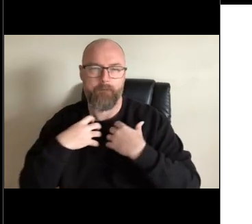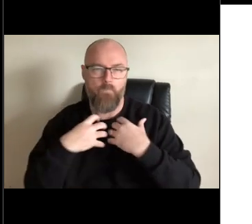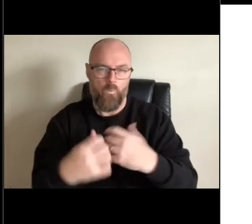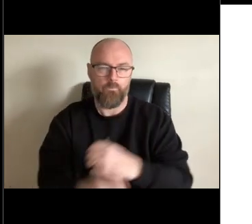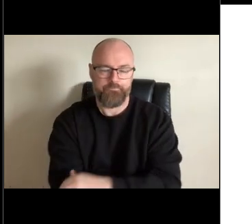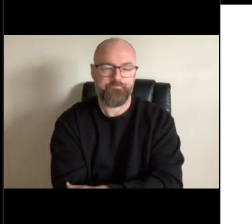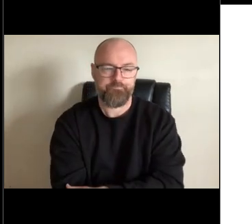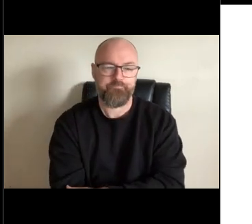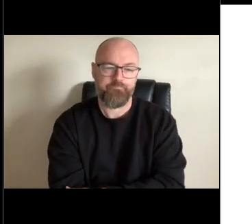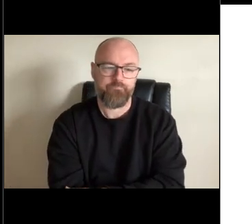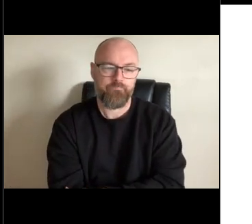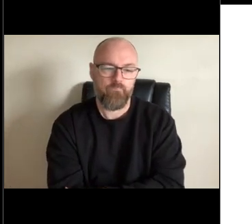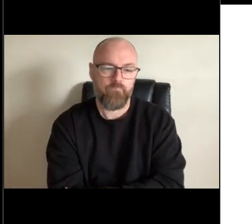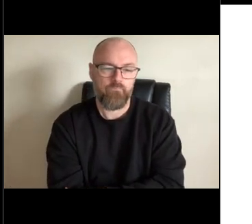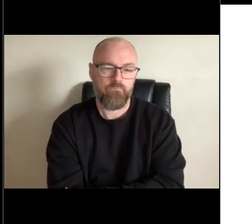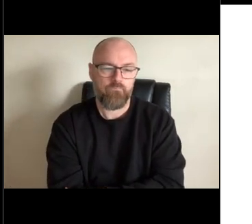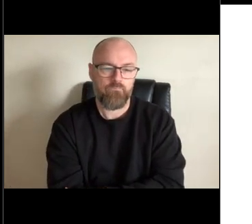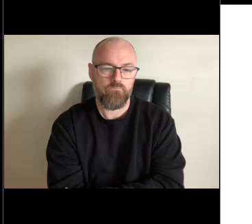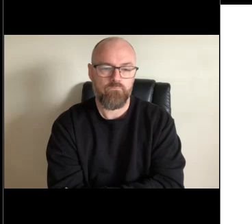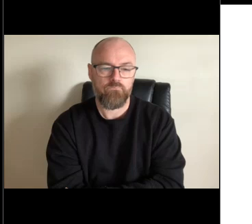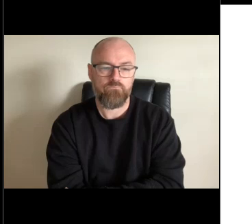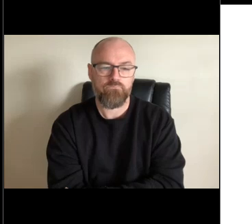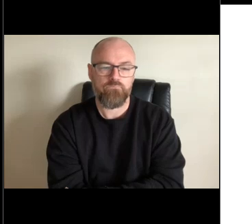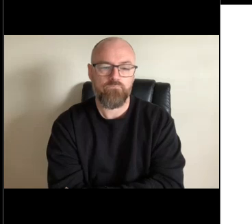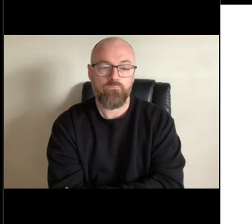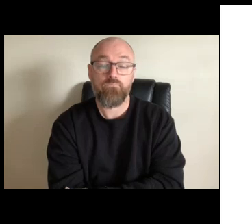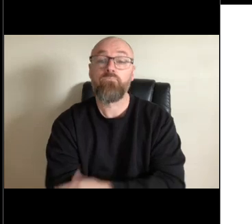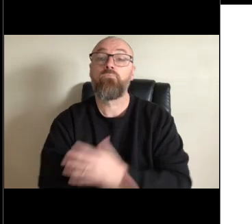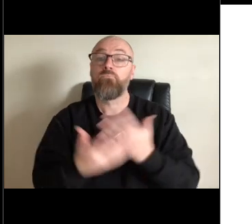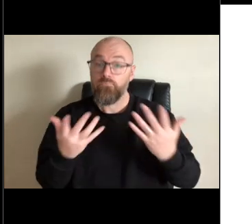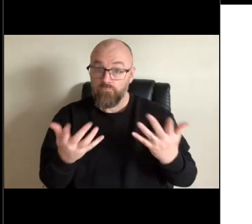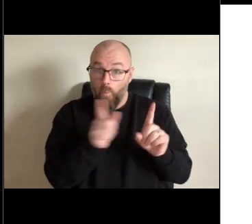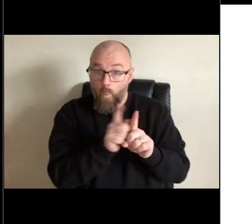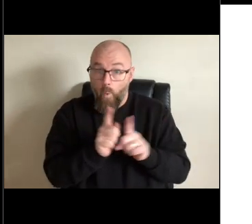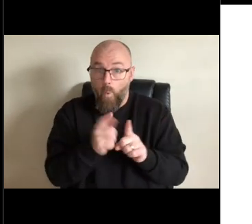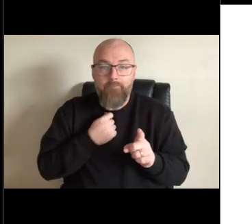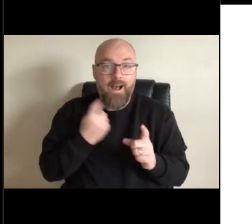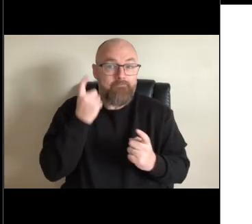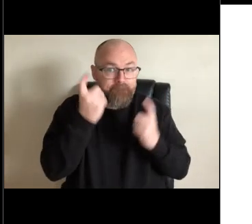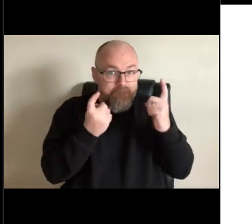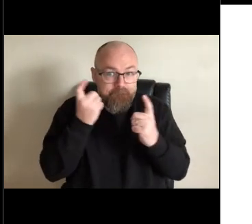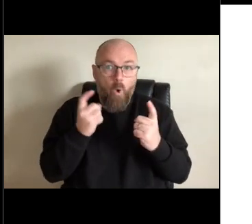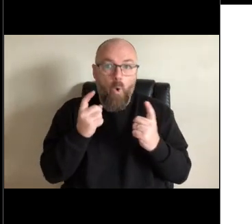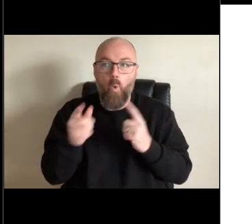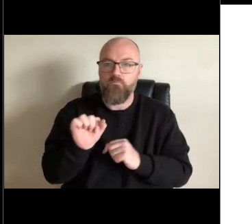is the court also and the parents also need to consider the capacity of the parents to provide